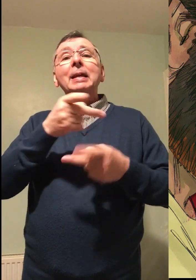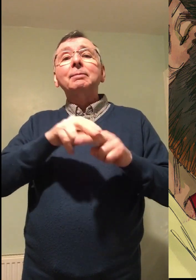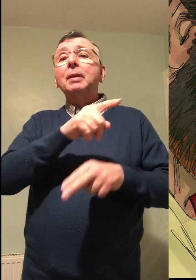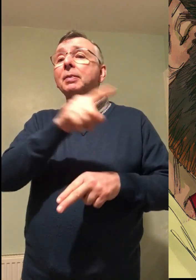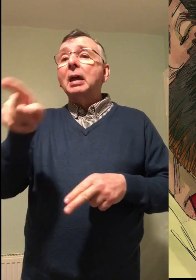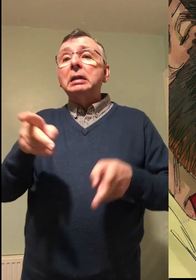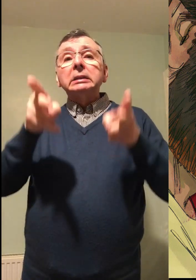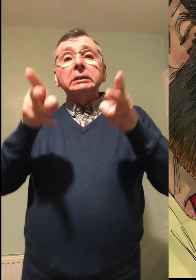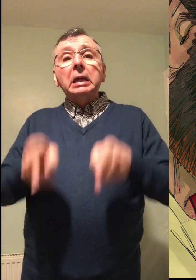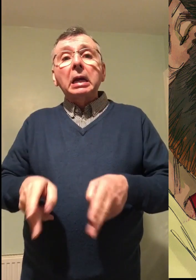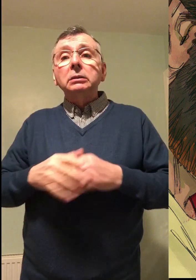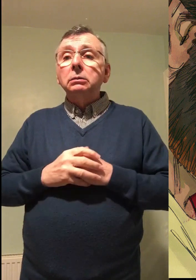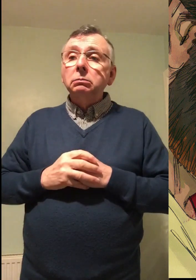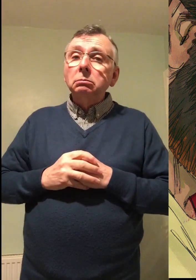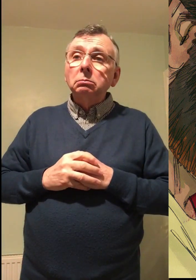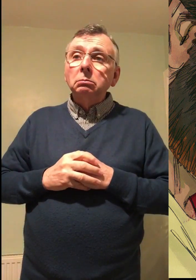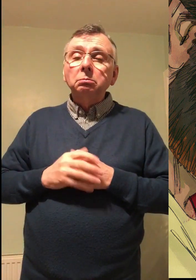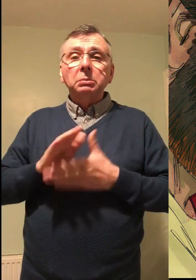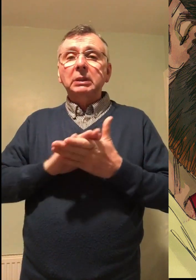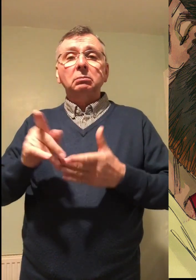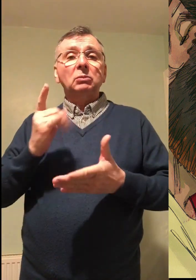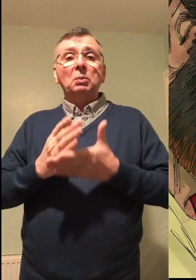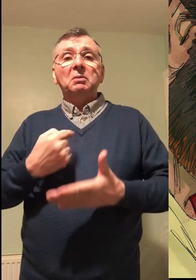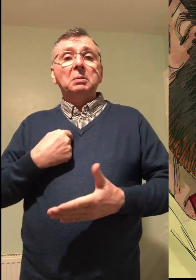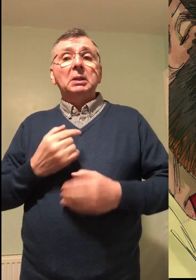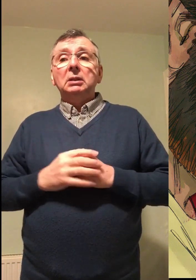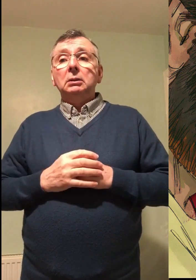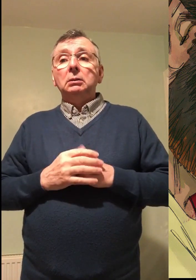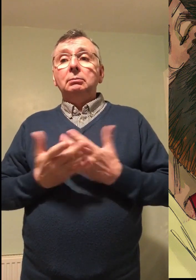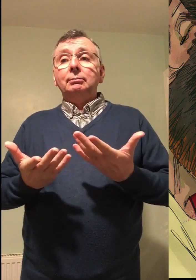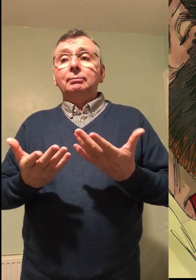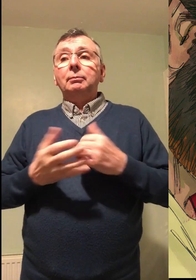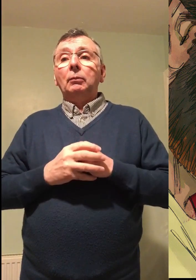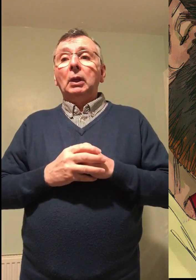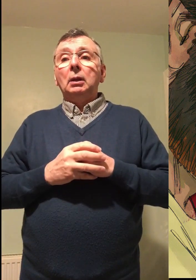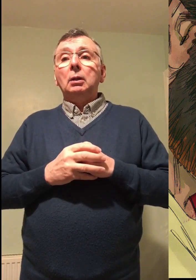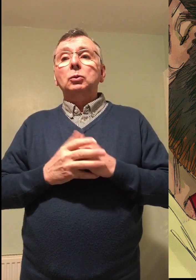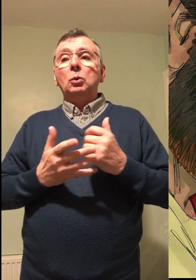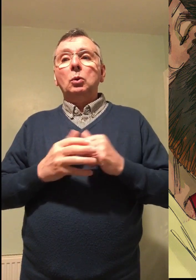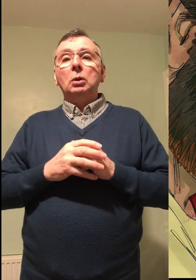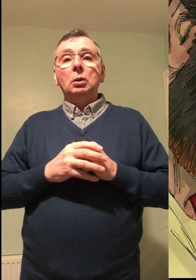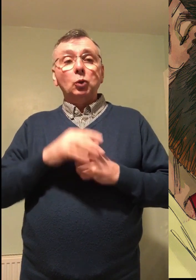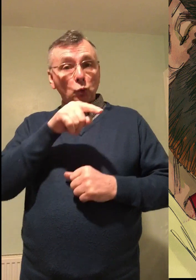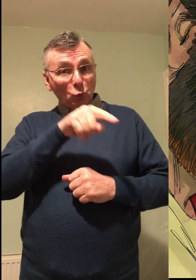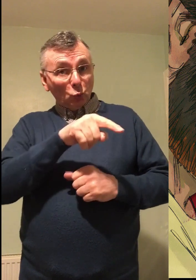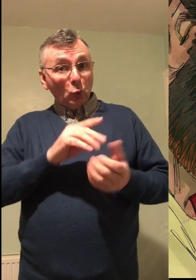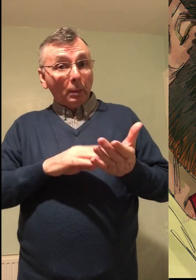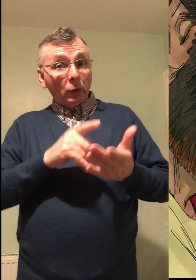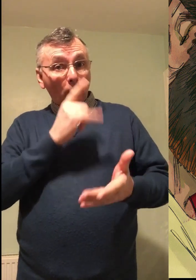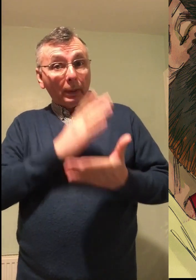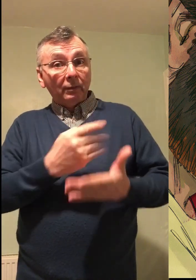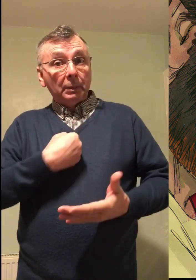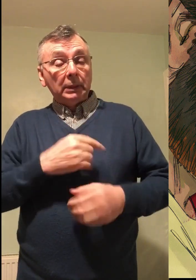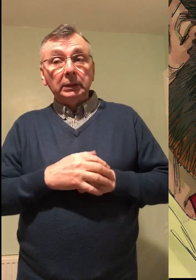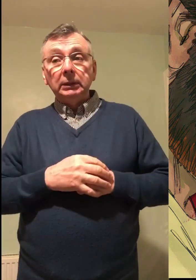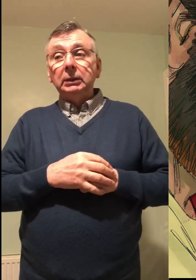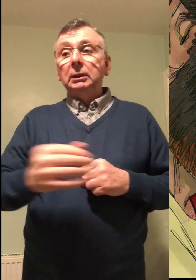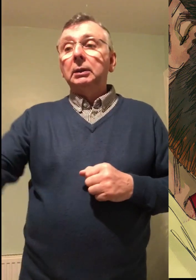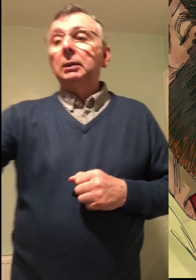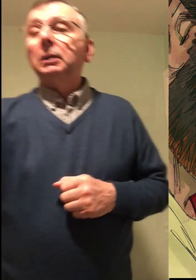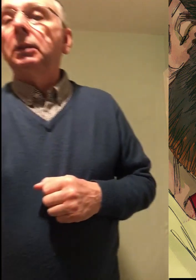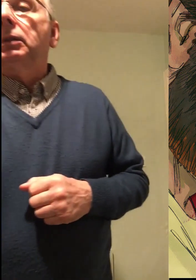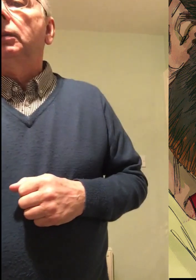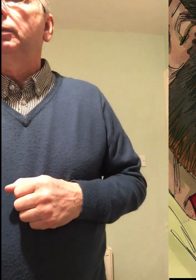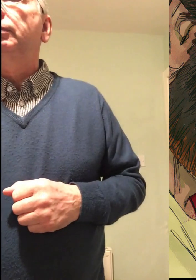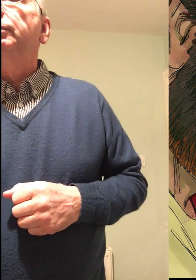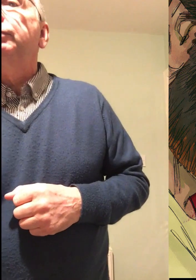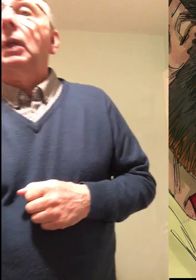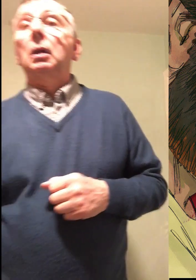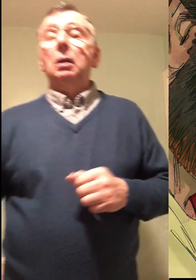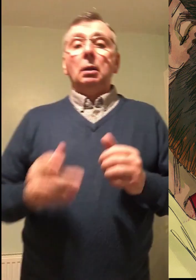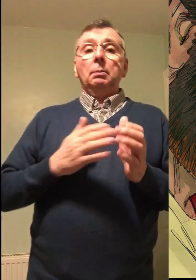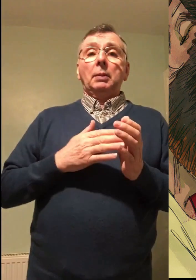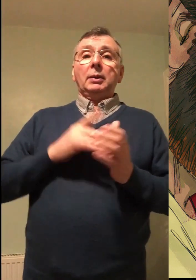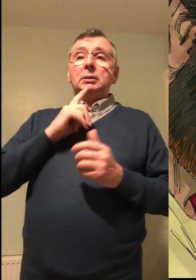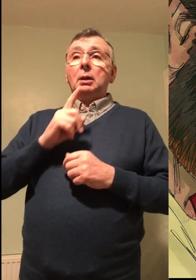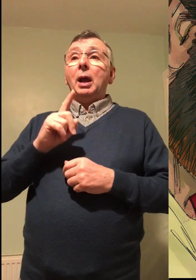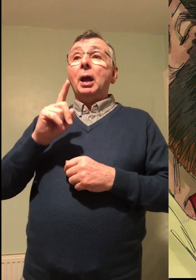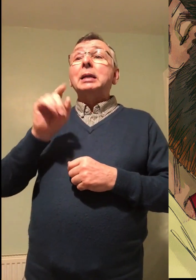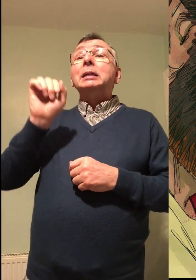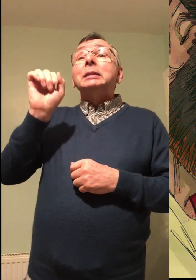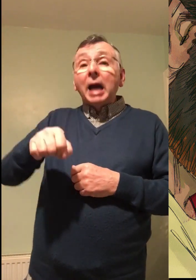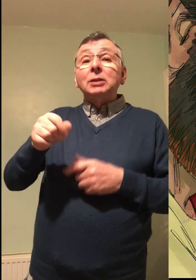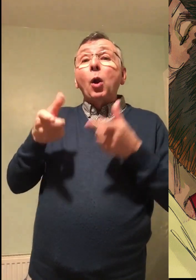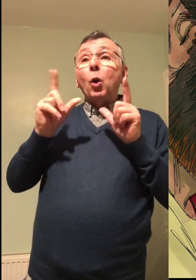live, even though they die; and whoever lives by believing in me will never die. Do you